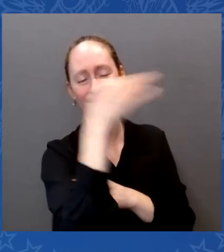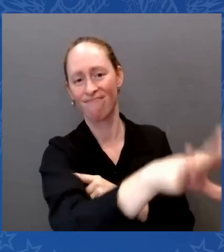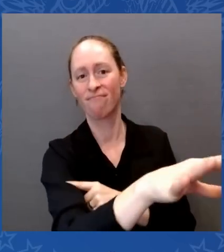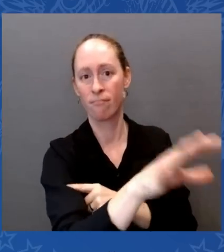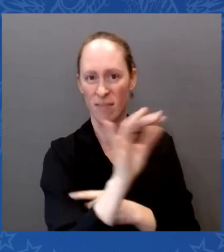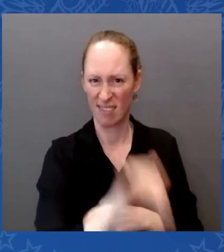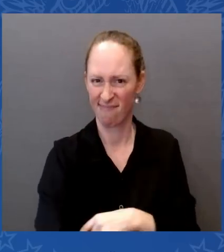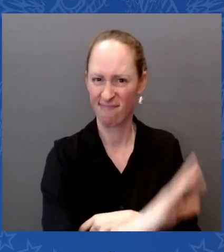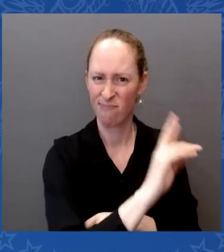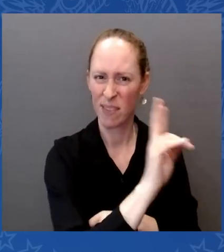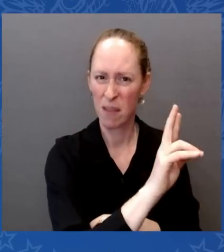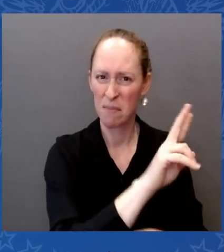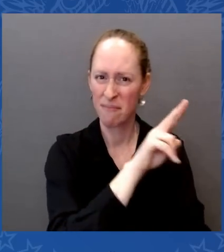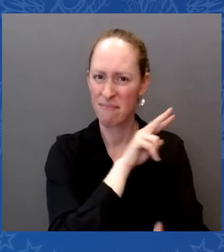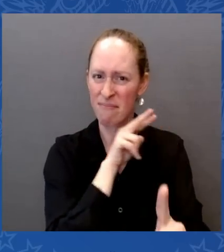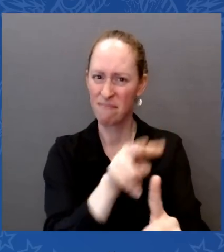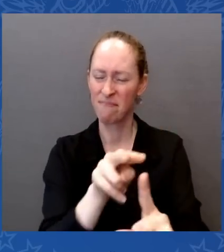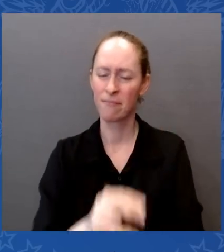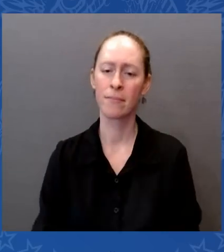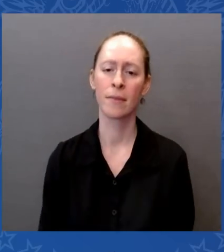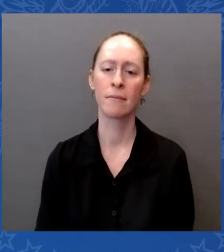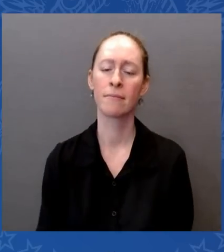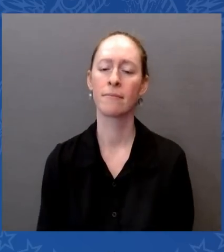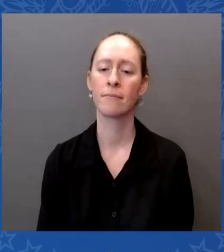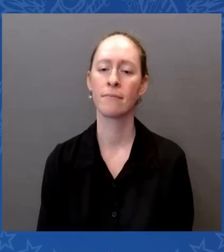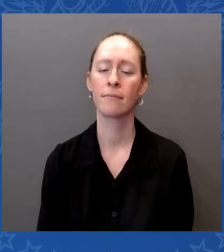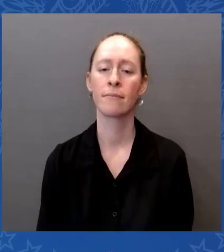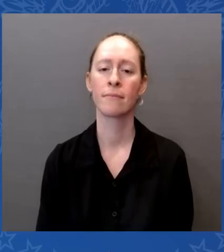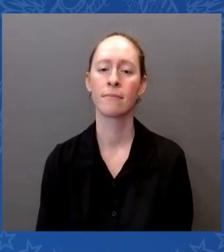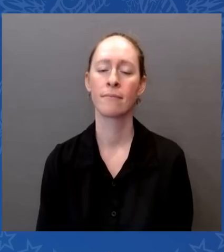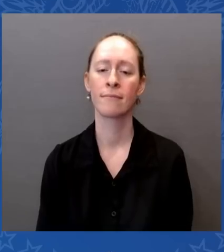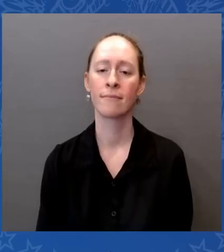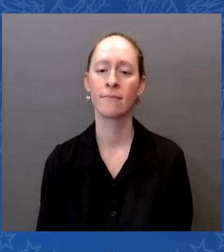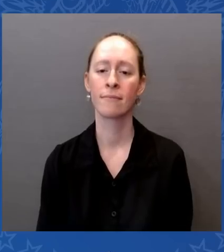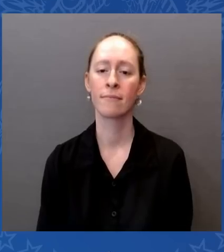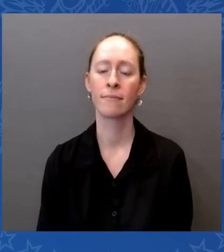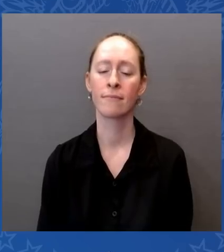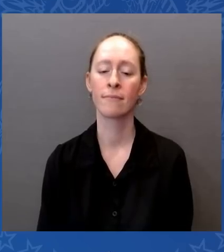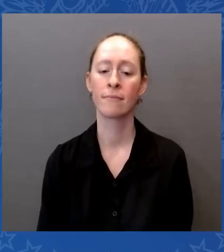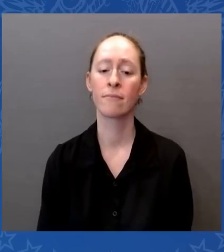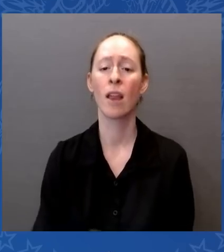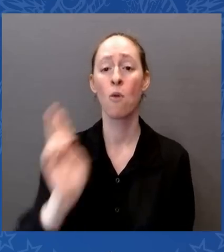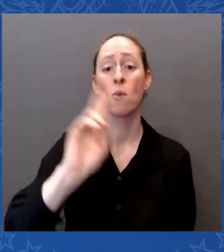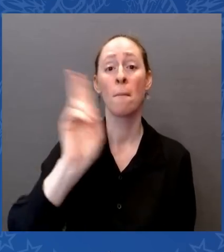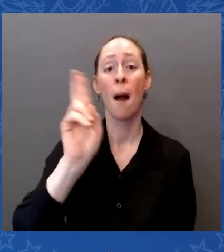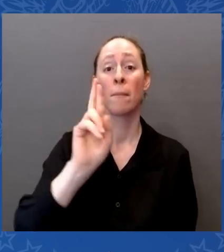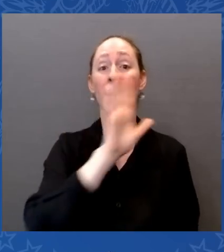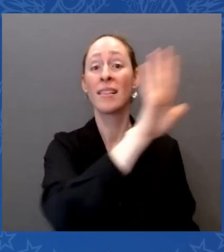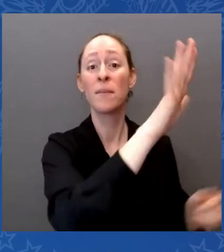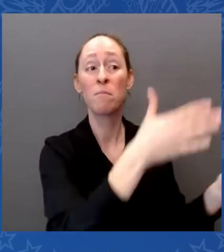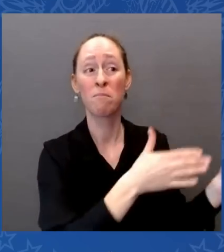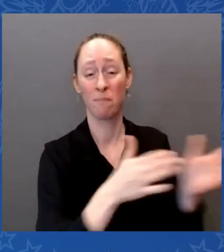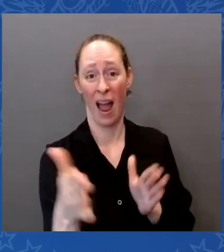they will crash the economy next year by threatening the full faith and credit of the United States for the first time in our history,